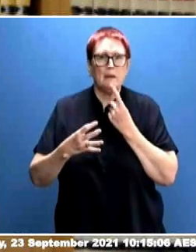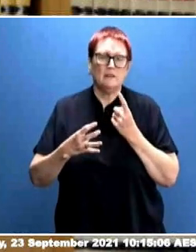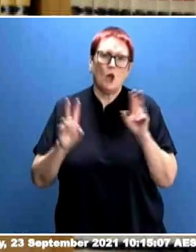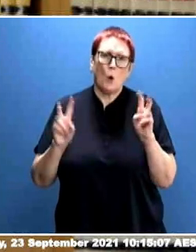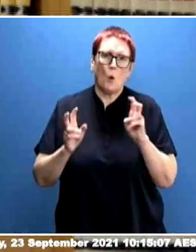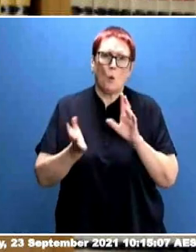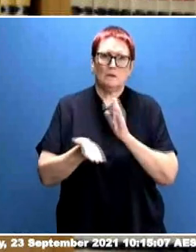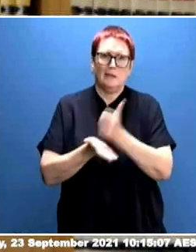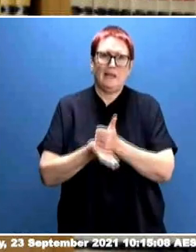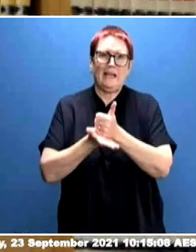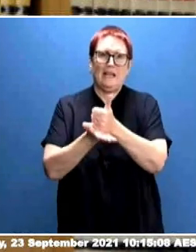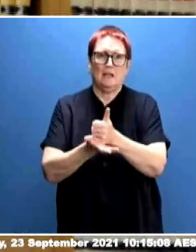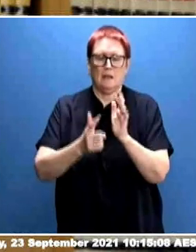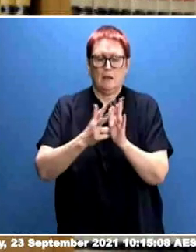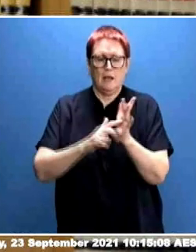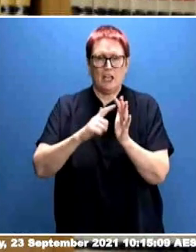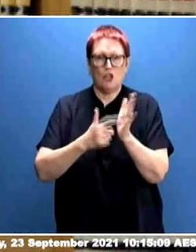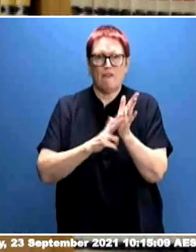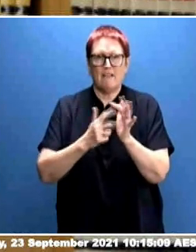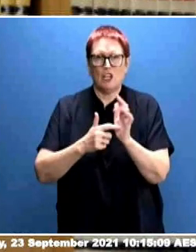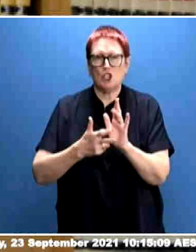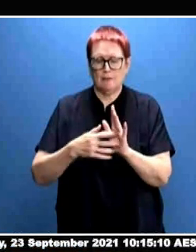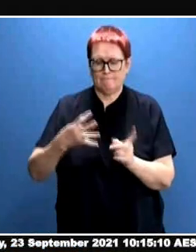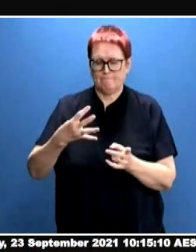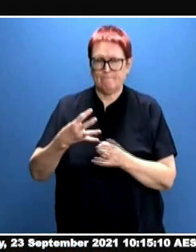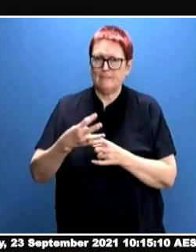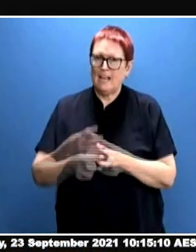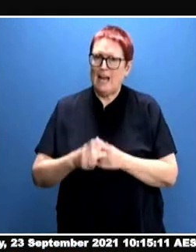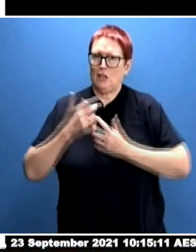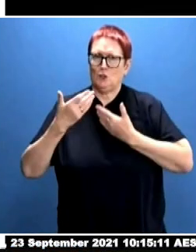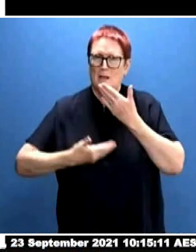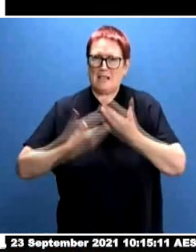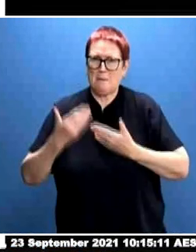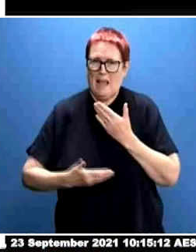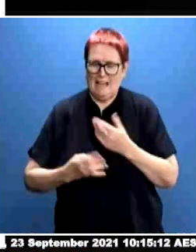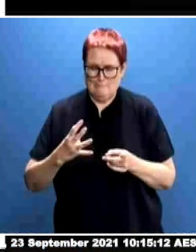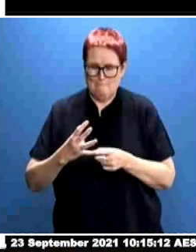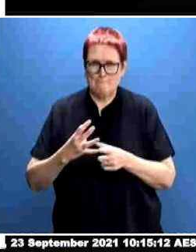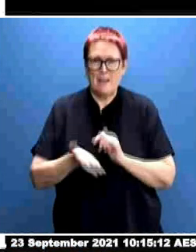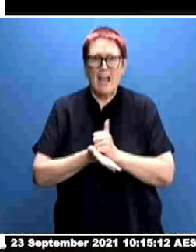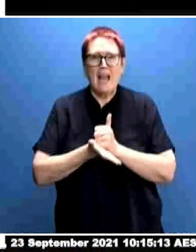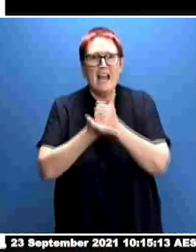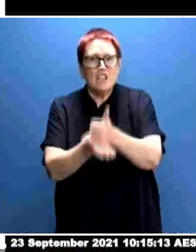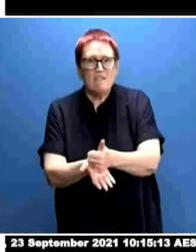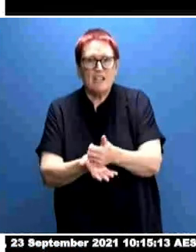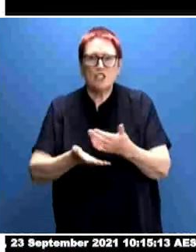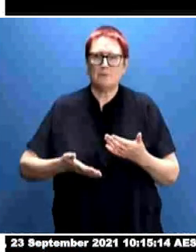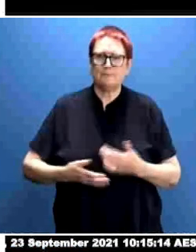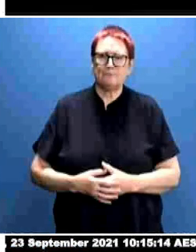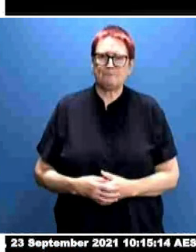and so this is something that is slightly more difficult to define. Intervention meaning essentially that we are taking action